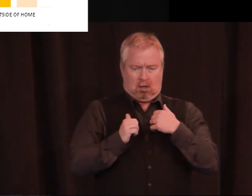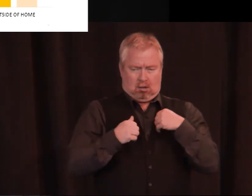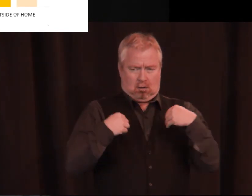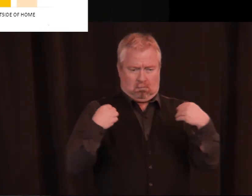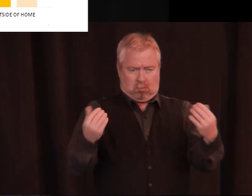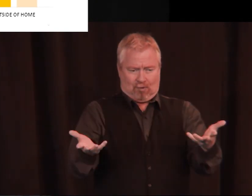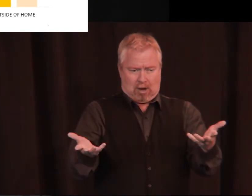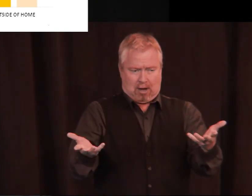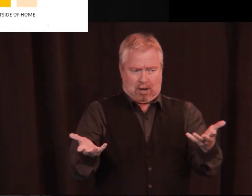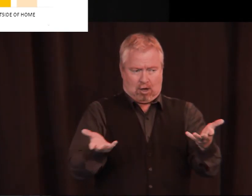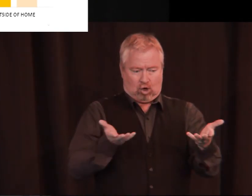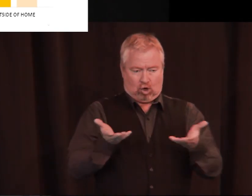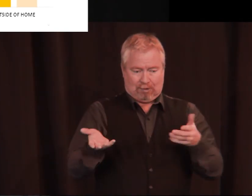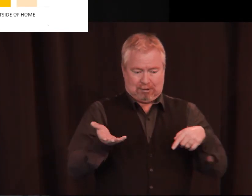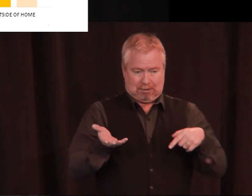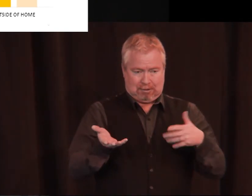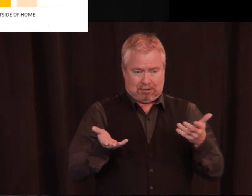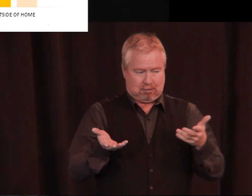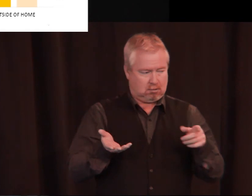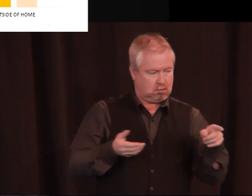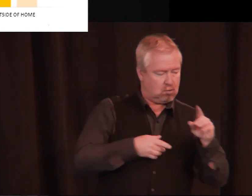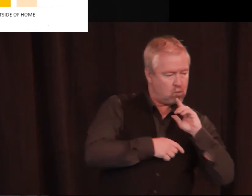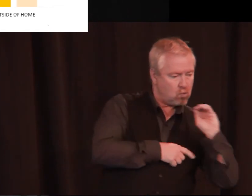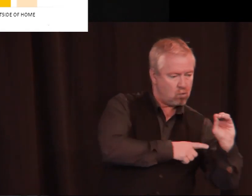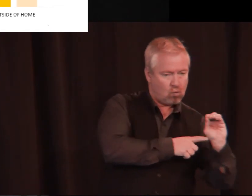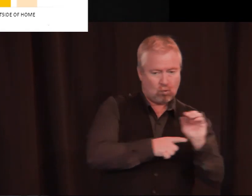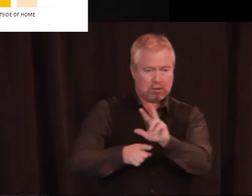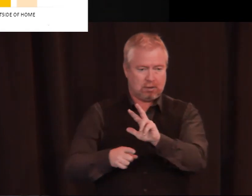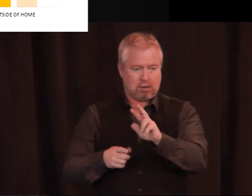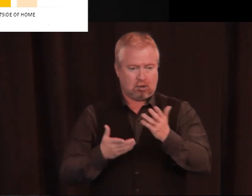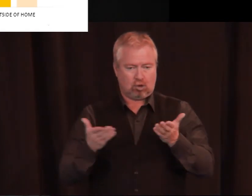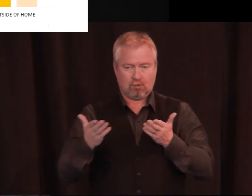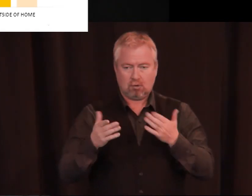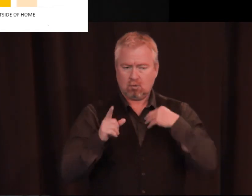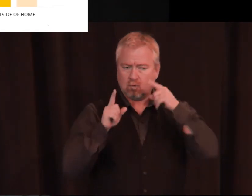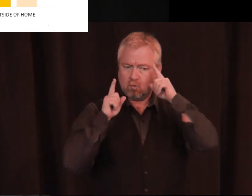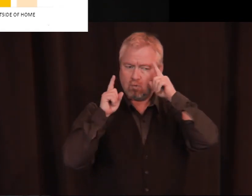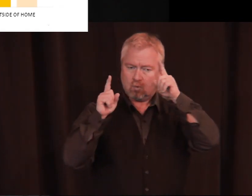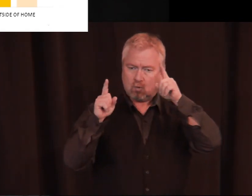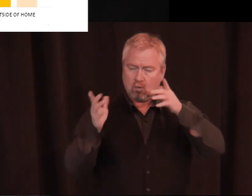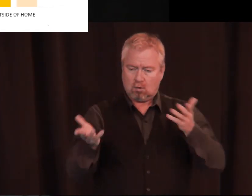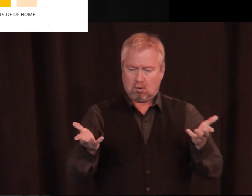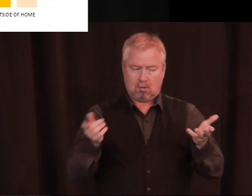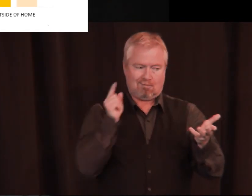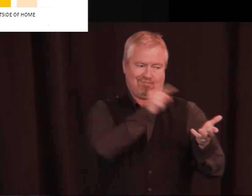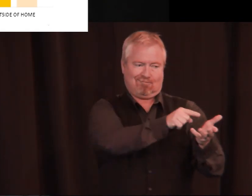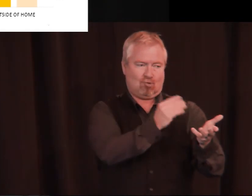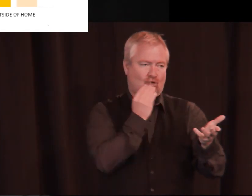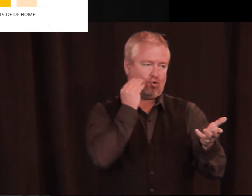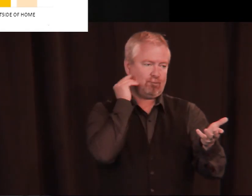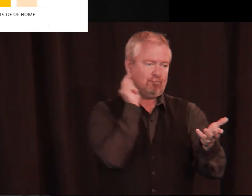these birth to 3 services, our goal is to try to provide them in the home, if they're not being provided in the home, though,